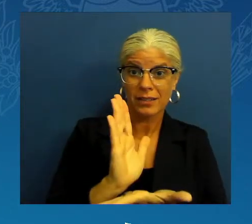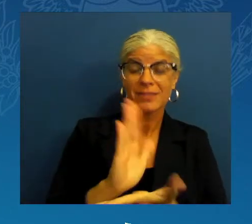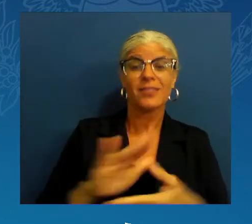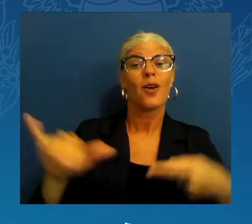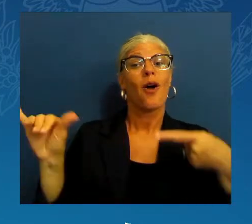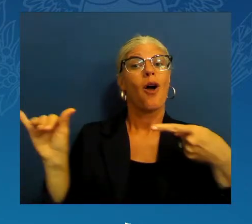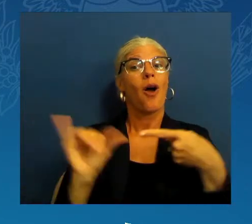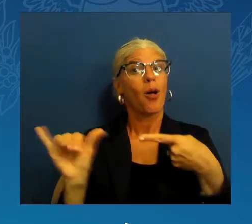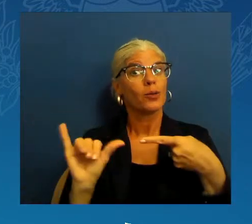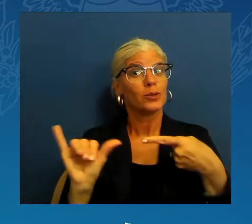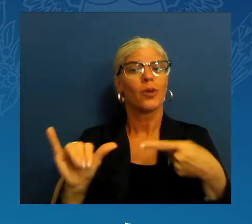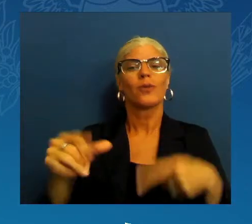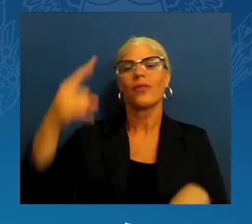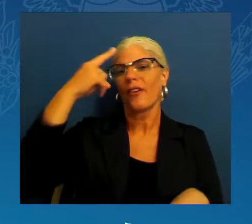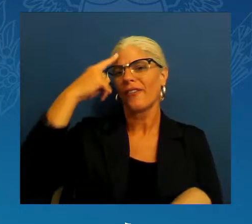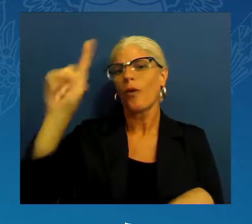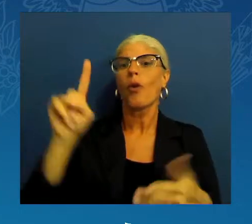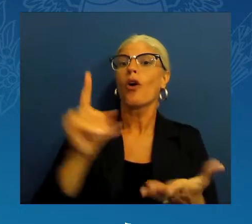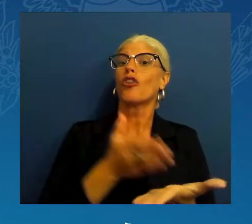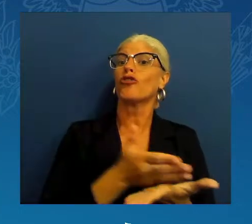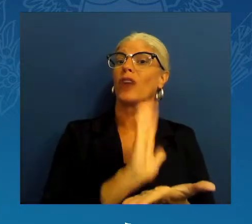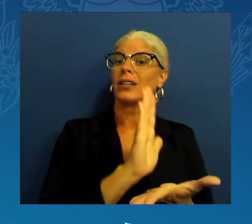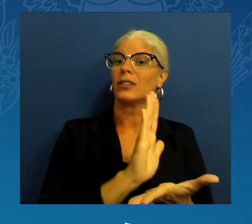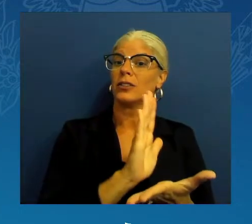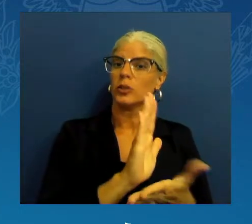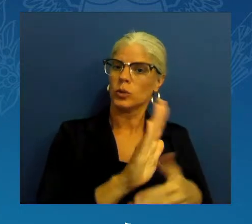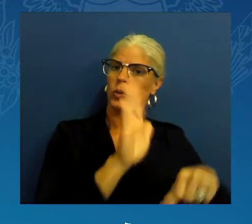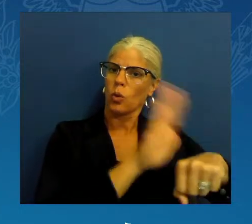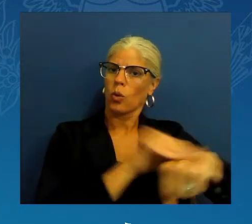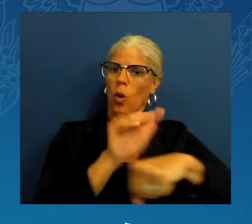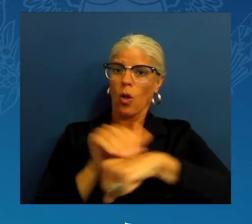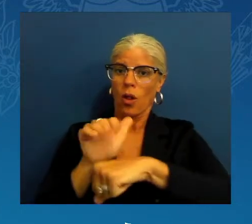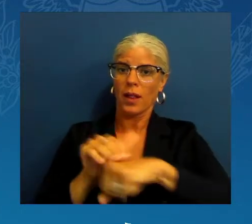She is an alumna of the Howard University,